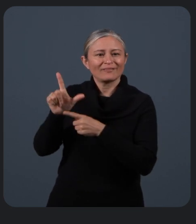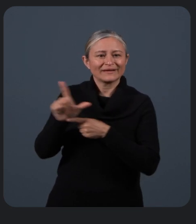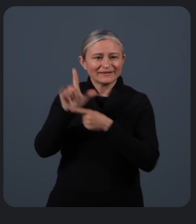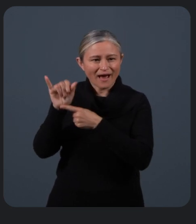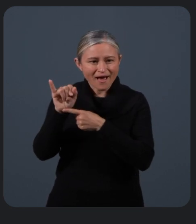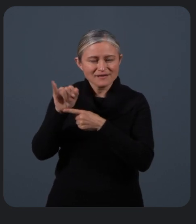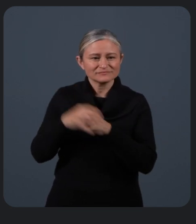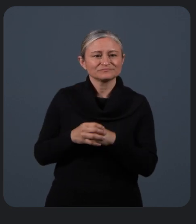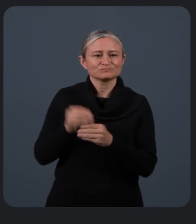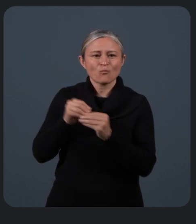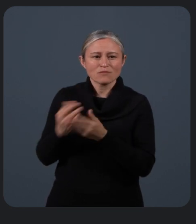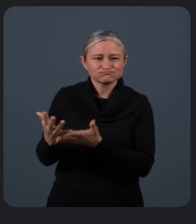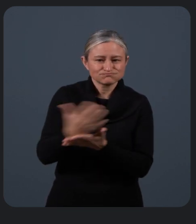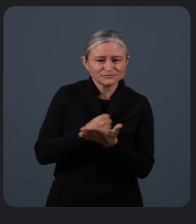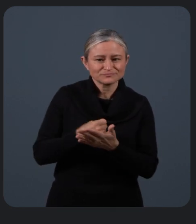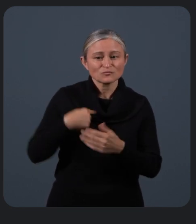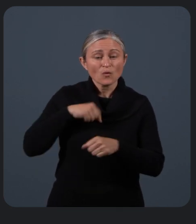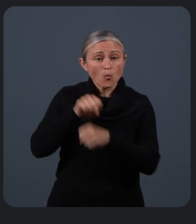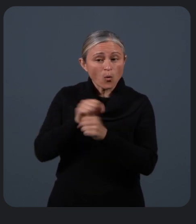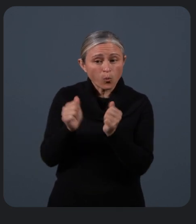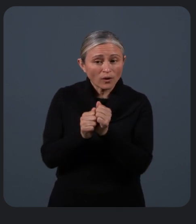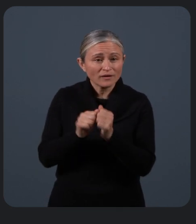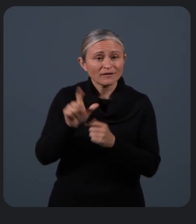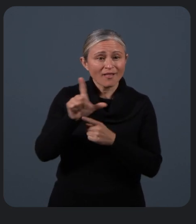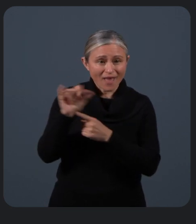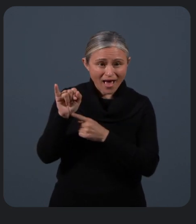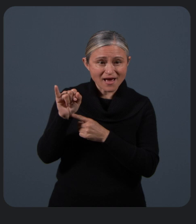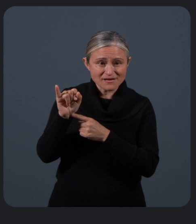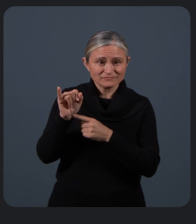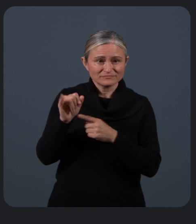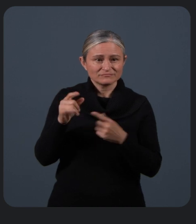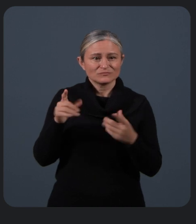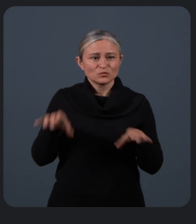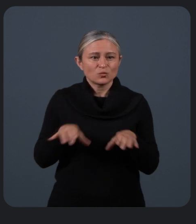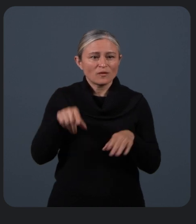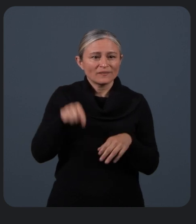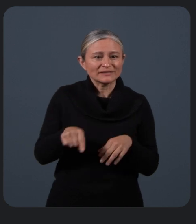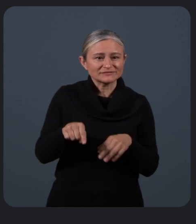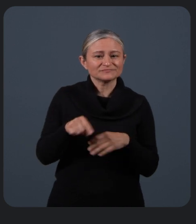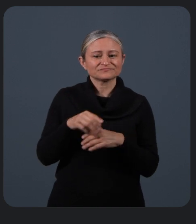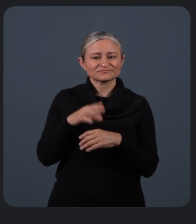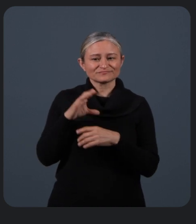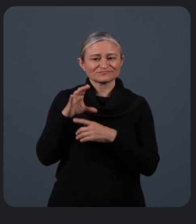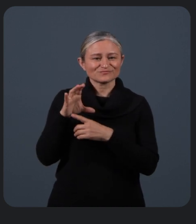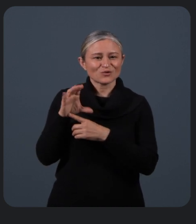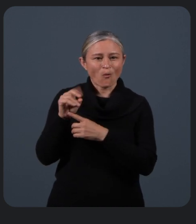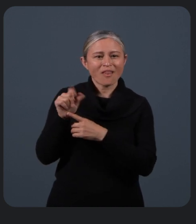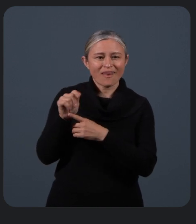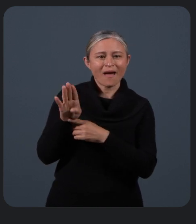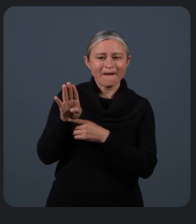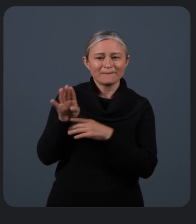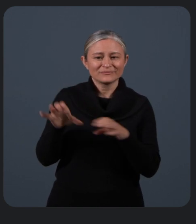this work, which includes a Colab notebook for you to test the models before deploying them to your website. Hey.